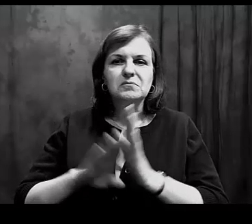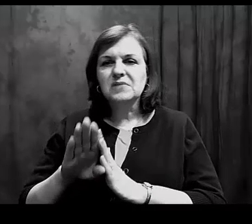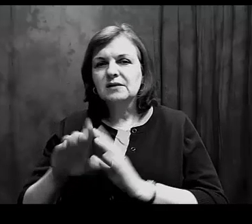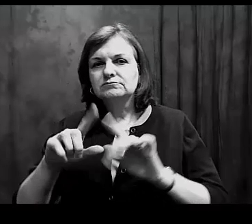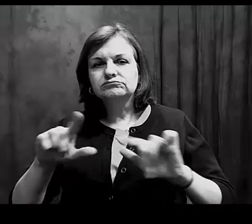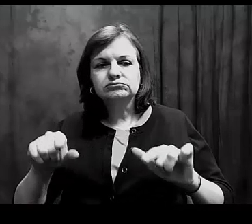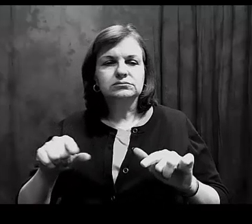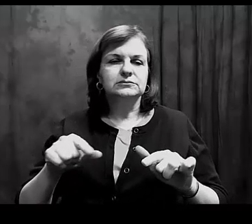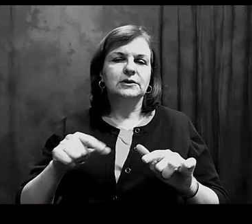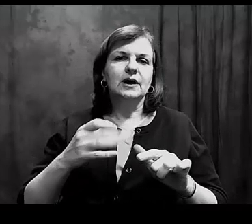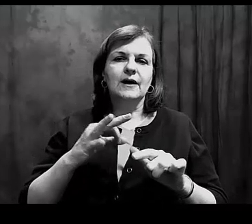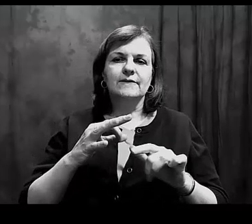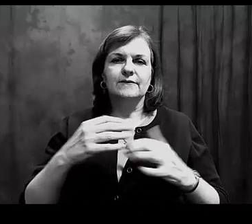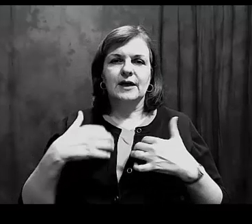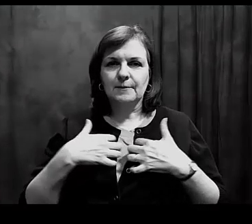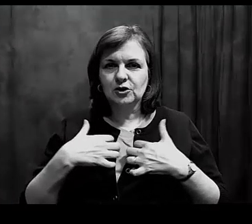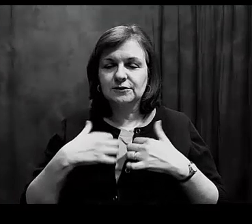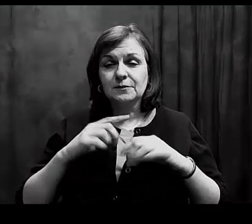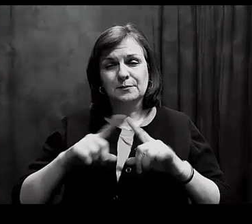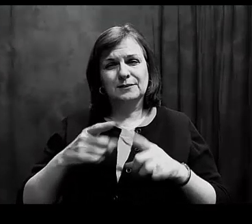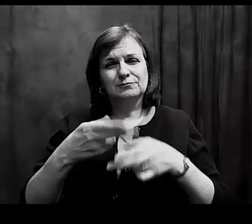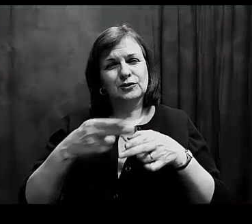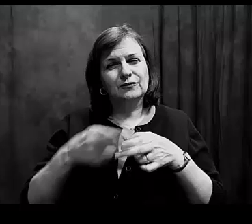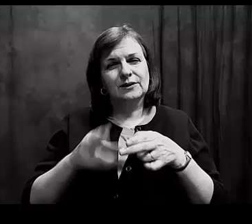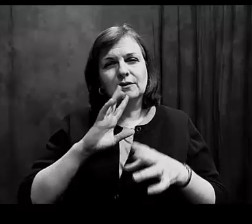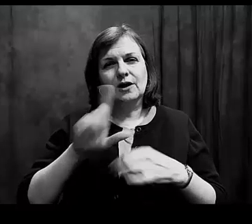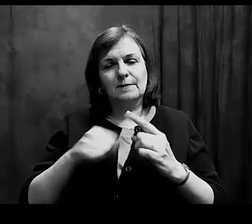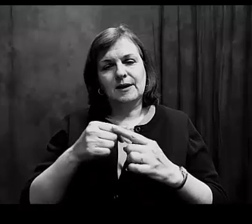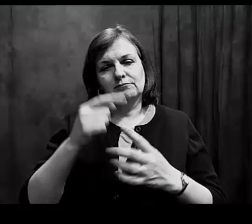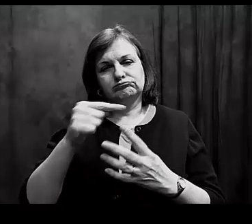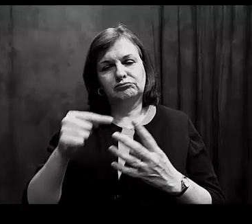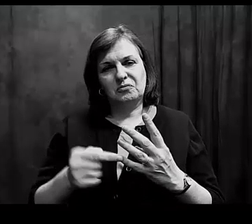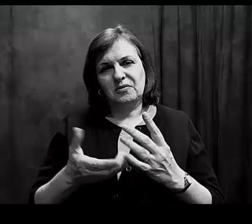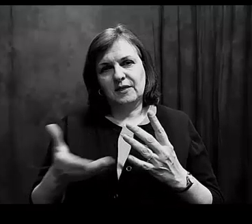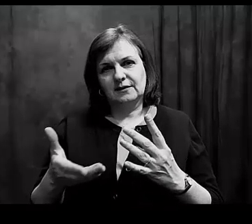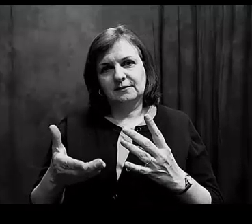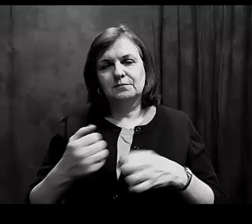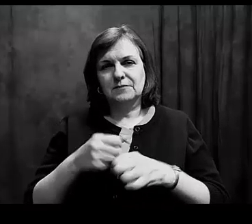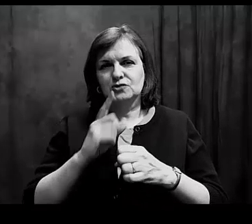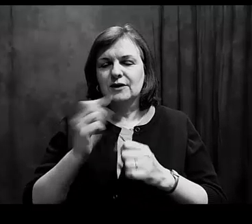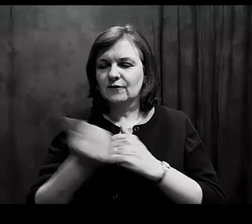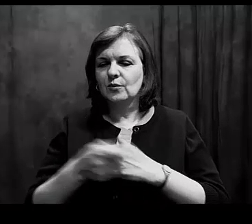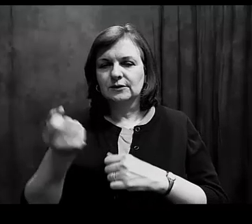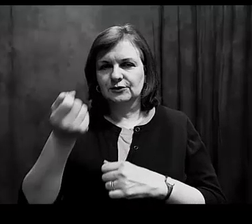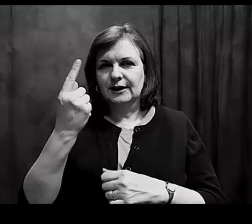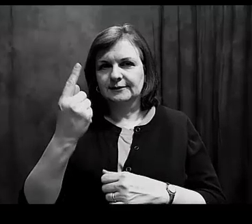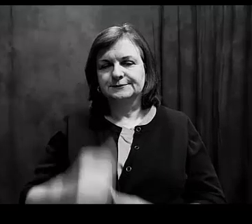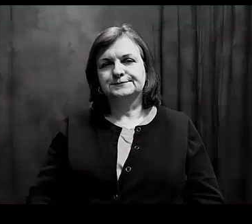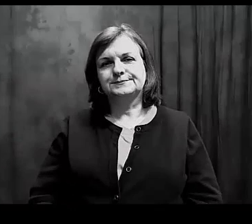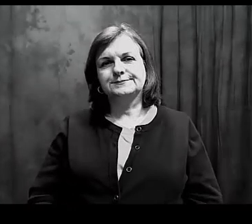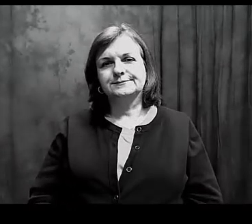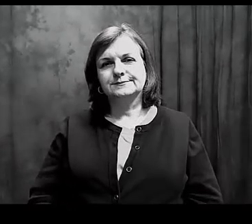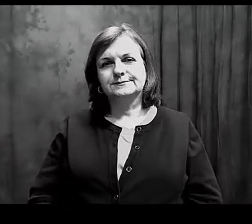developmental properties in animals but I want to review them very briefly just to make sure that we're all on the same page